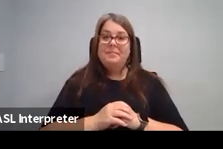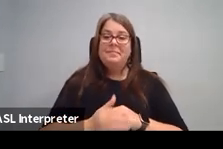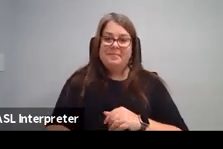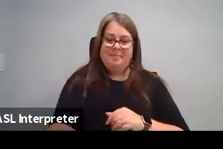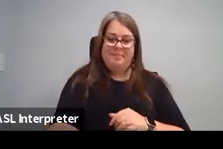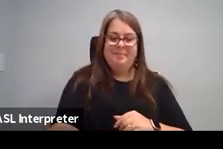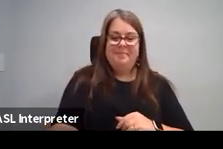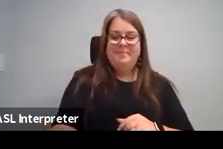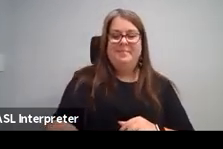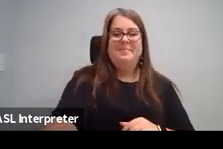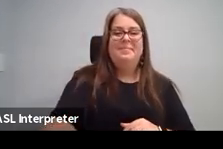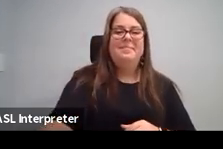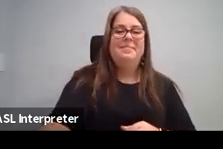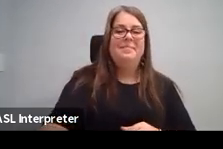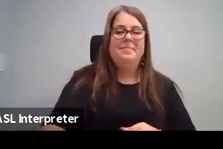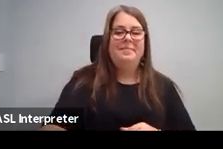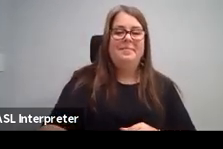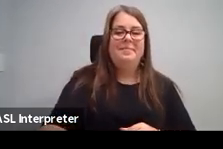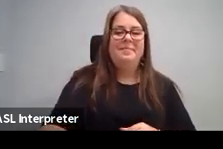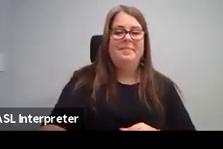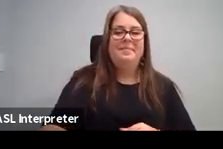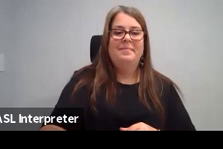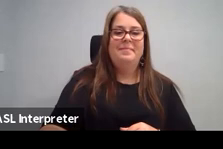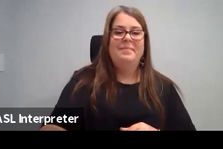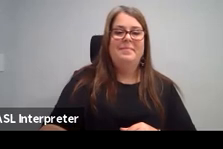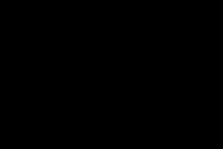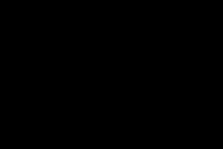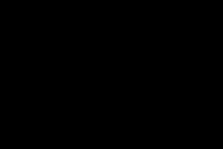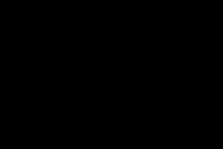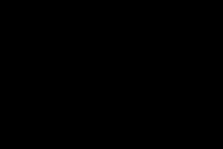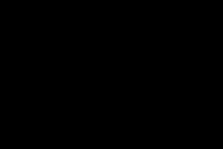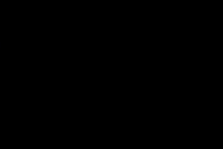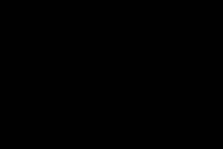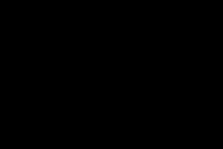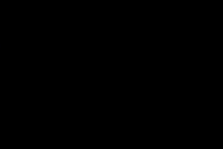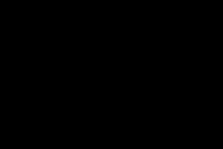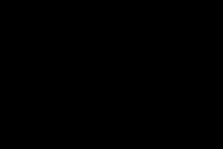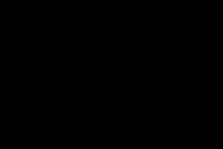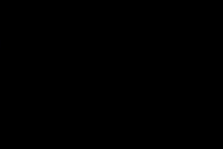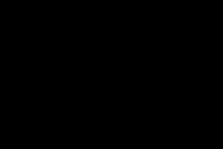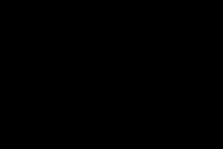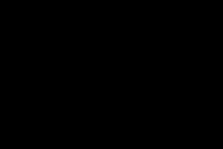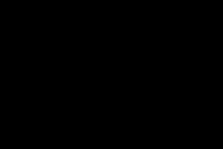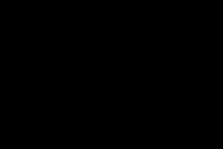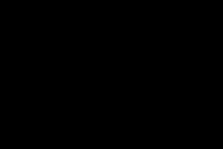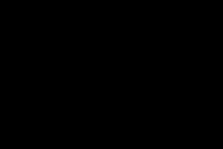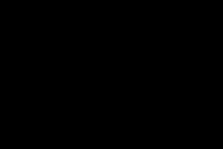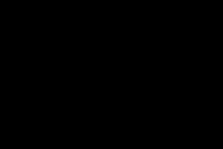Jewyl Alderson Clarke, SDCOE: A few tips as you get into lesson planning. First of all, there is a distance learning adaptation template that has been going around.